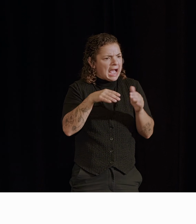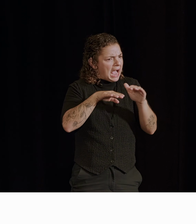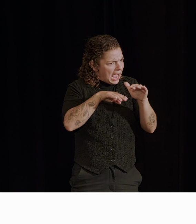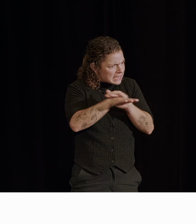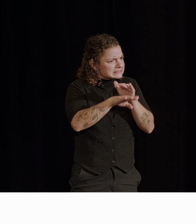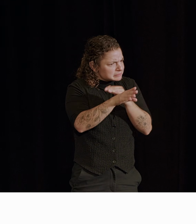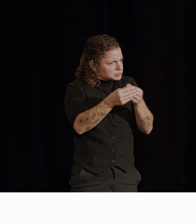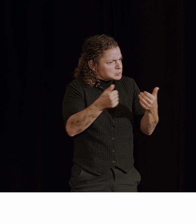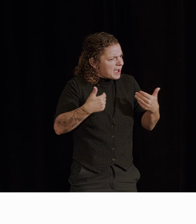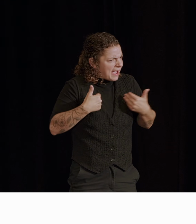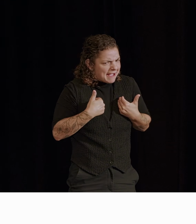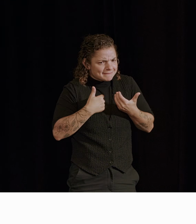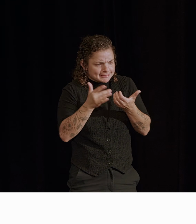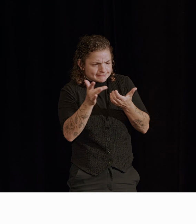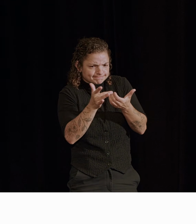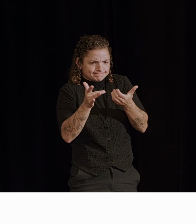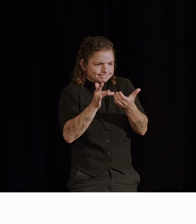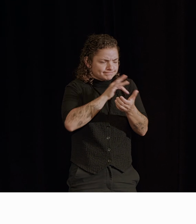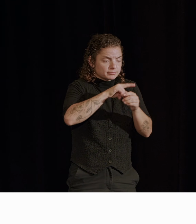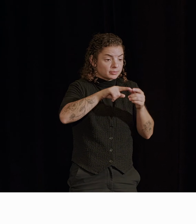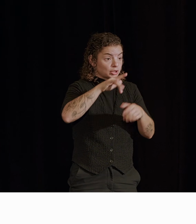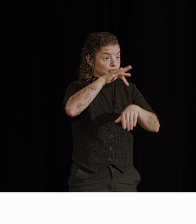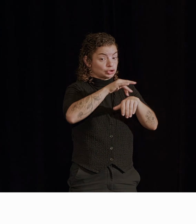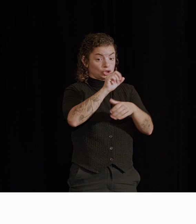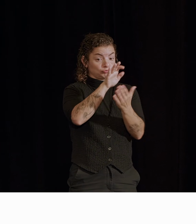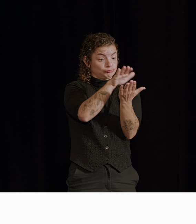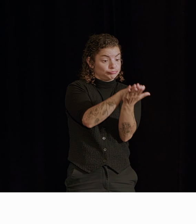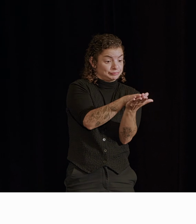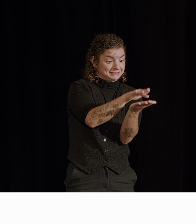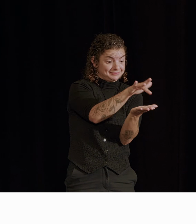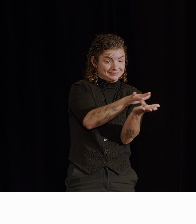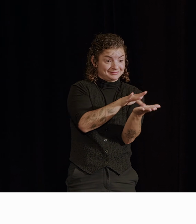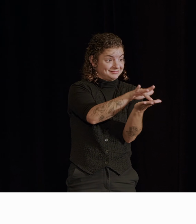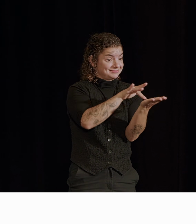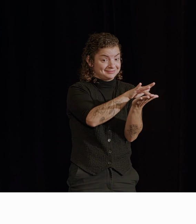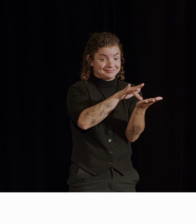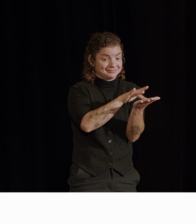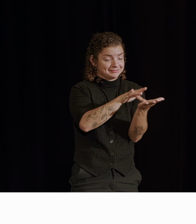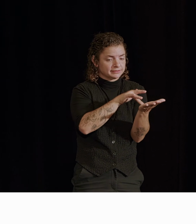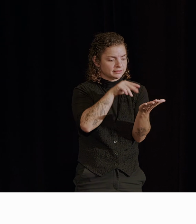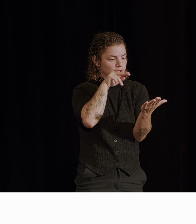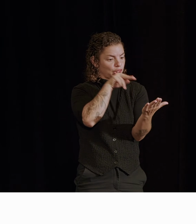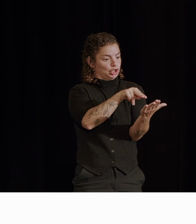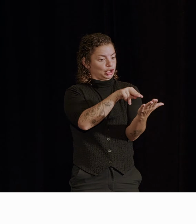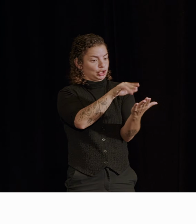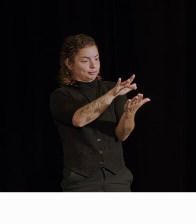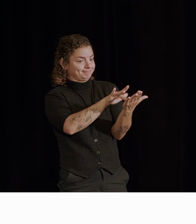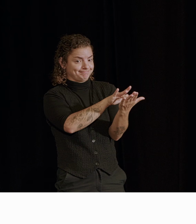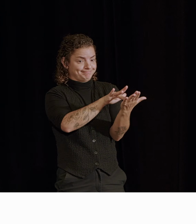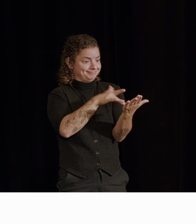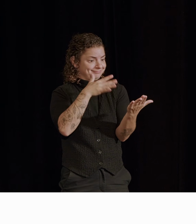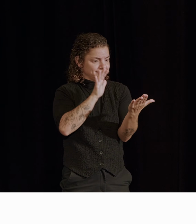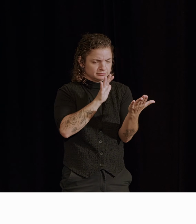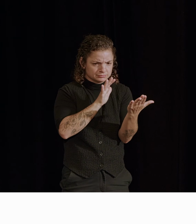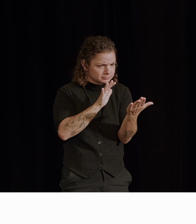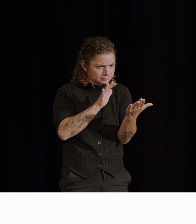was thought of not just as an interface where you visually look at something and touch it, but one where you can use two fingers,